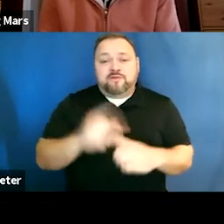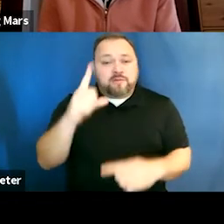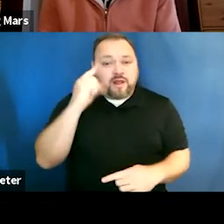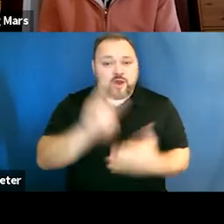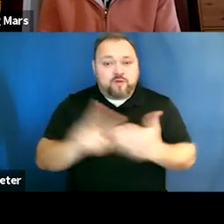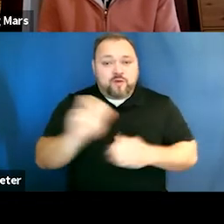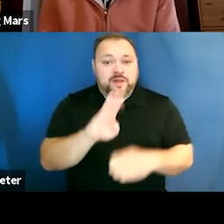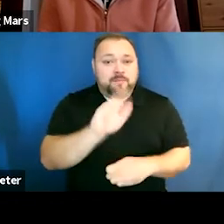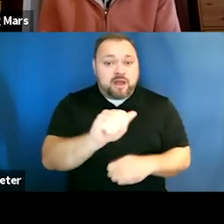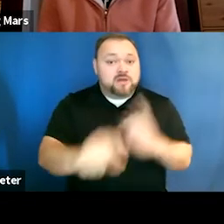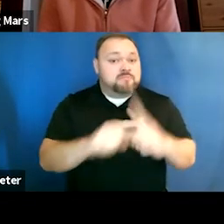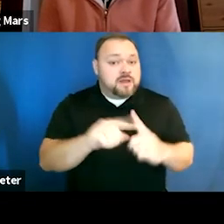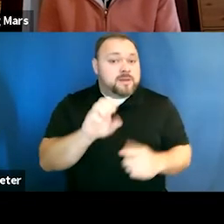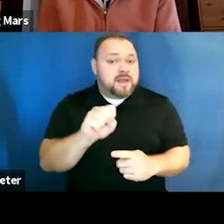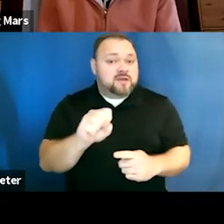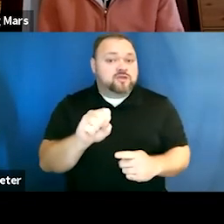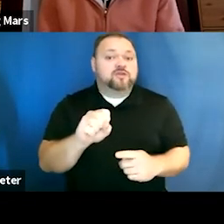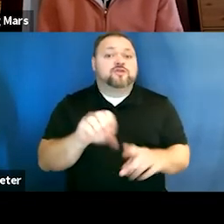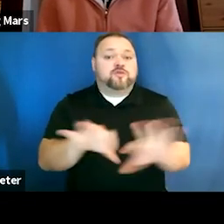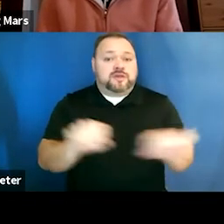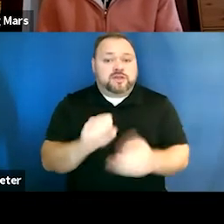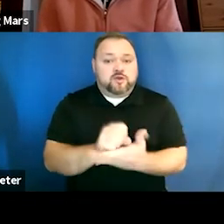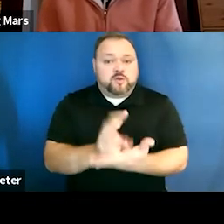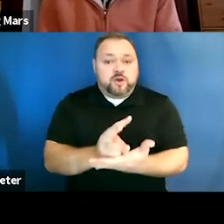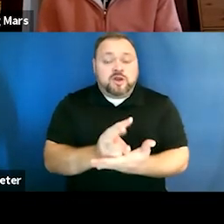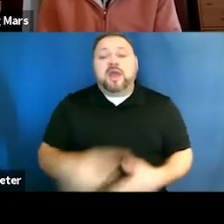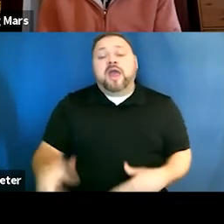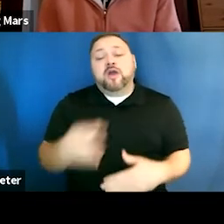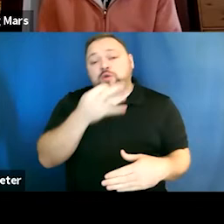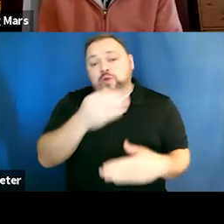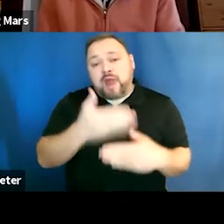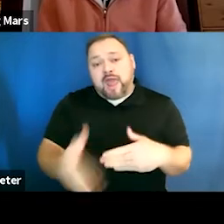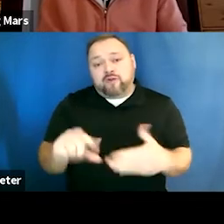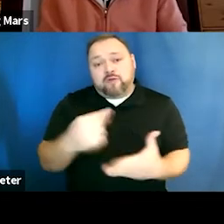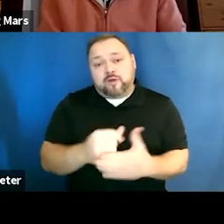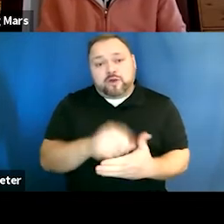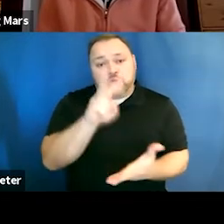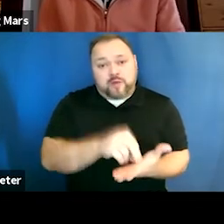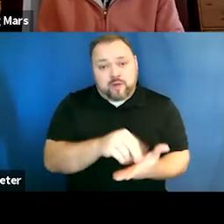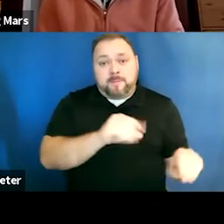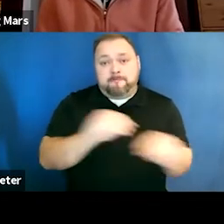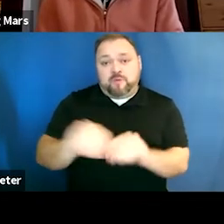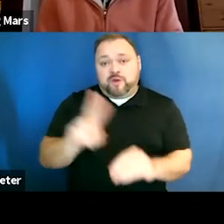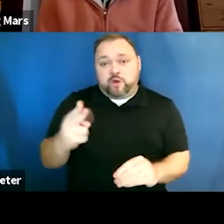bachelor's and master's degree in social work. Shortly after graduating in 2000 and moving to Utah with her husband,